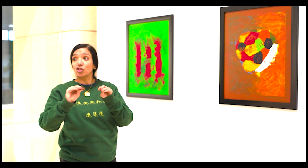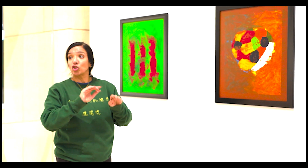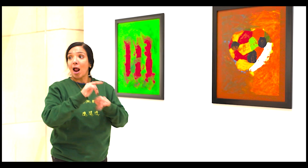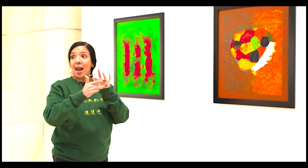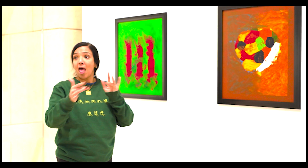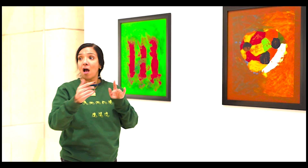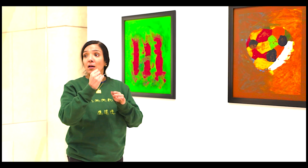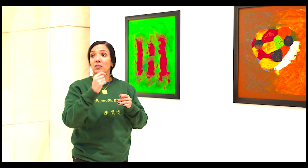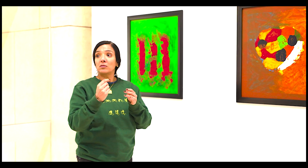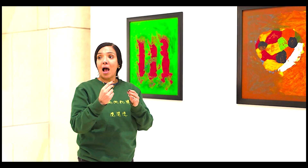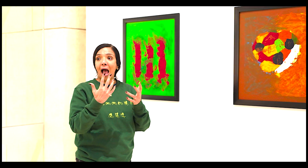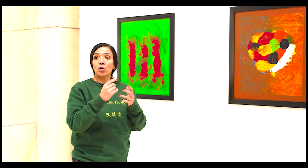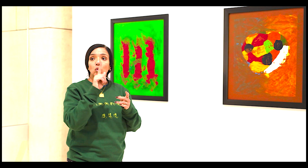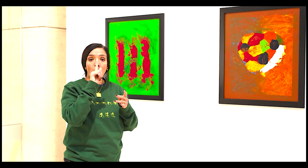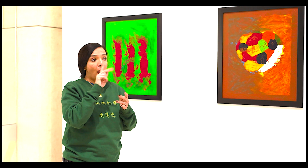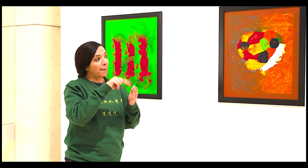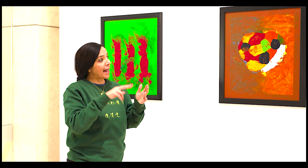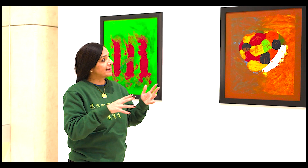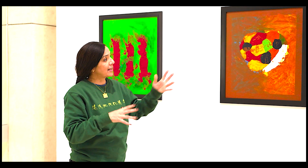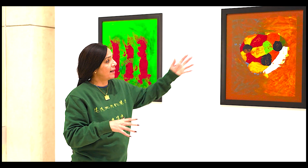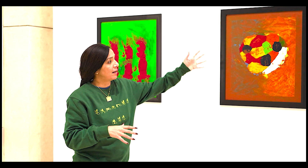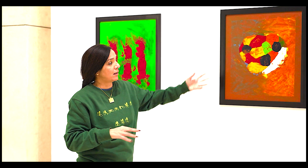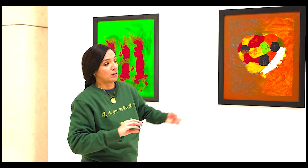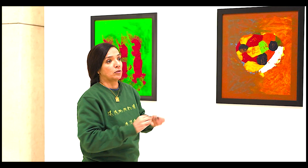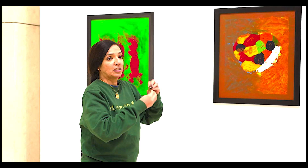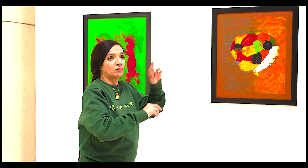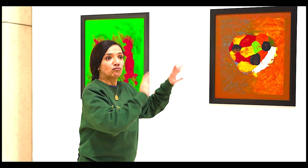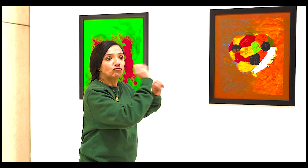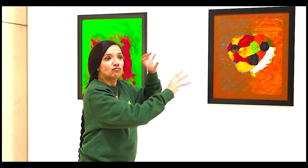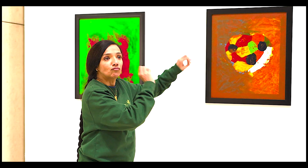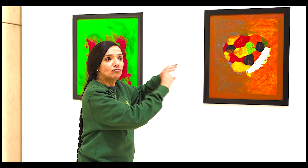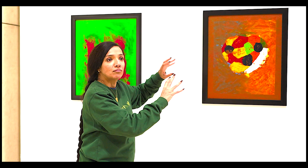I was teaching online. It's an oil painting.